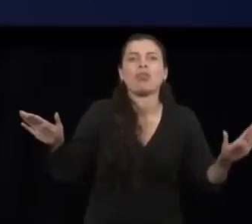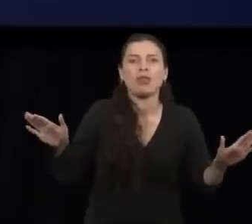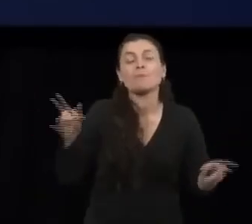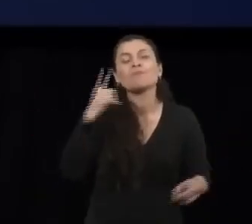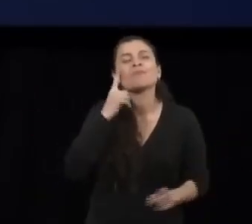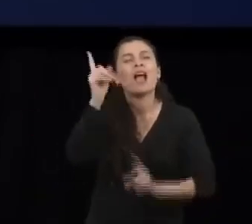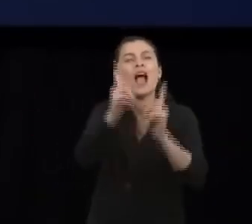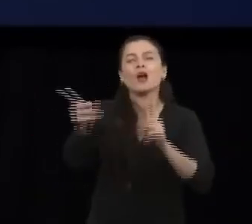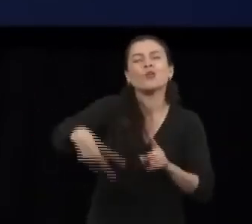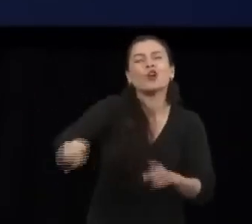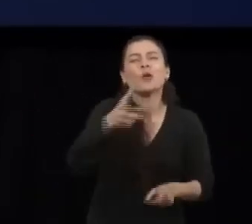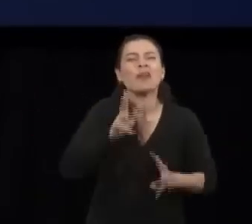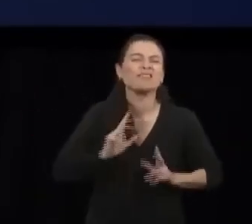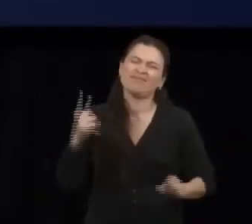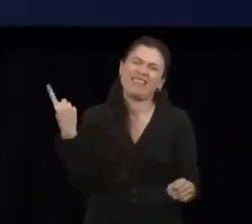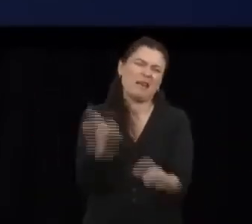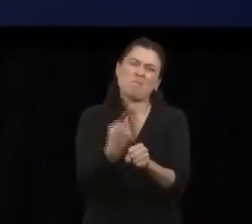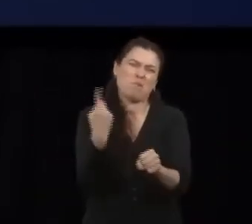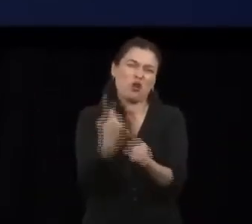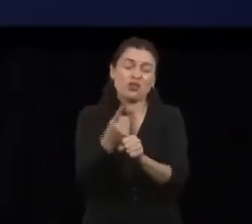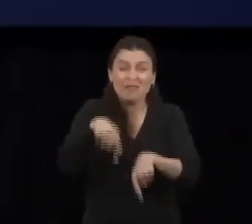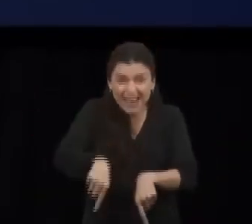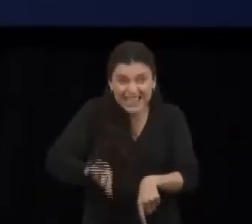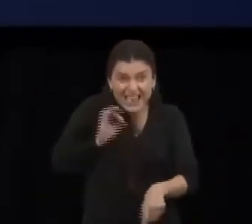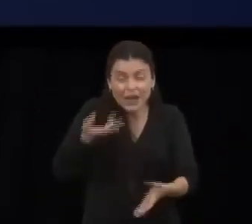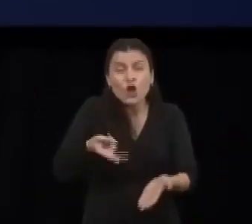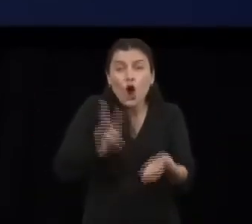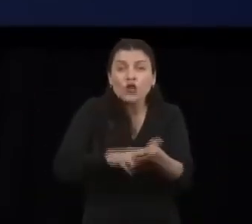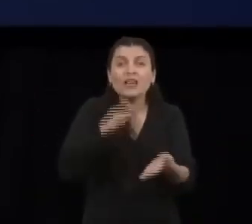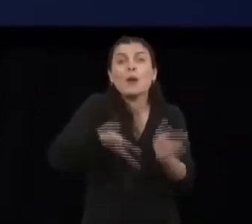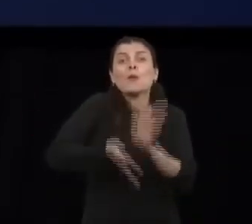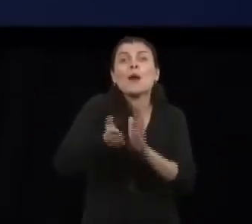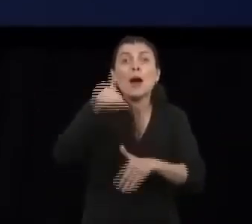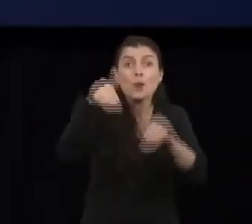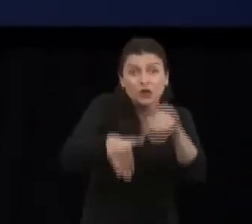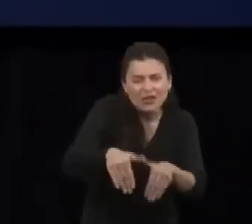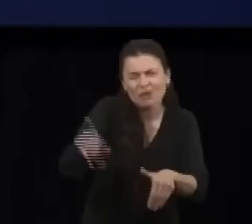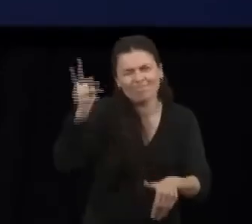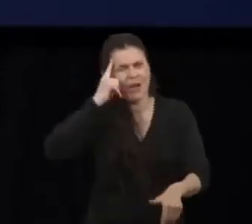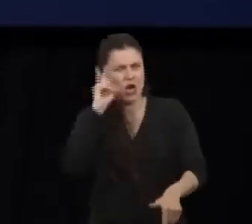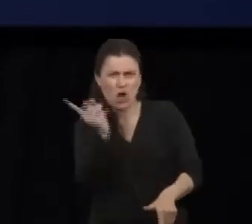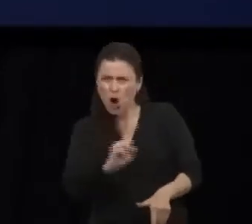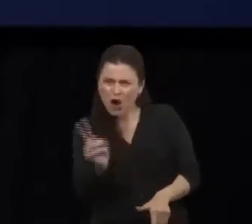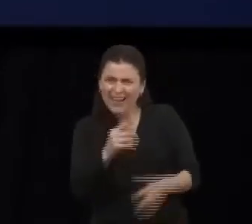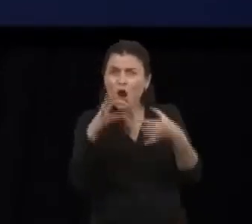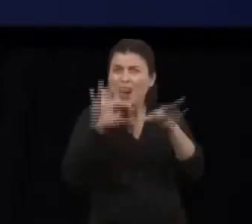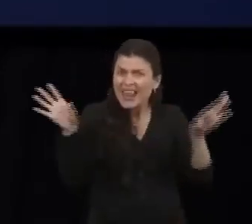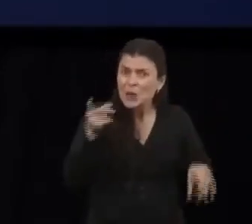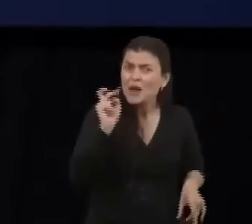And the reality is that we do not negotiate freedom. So when the dollars were to be opened